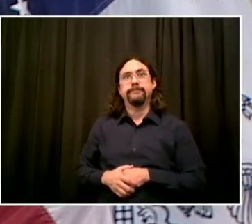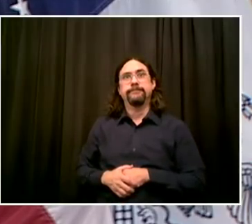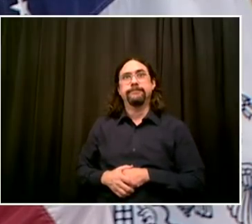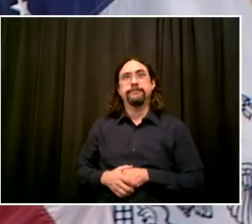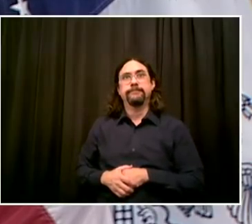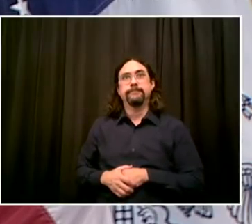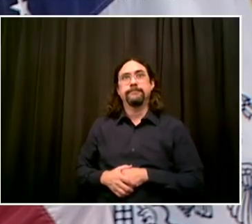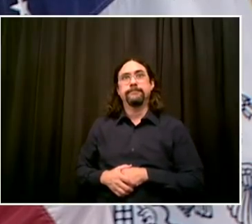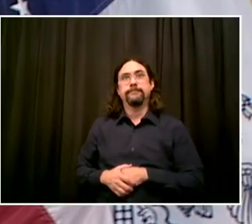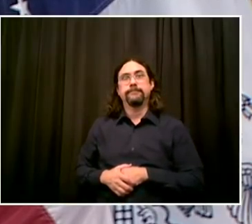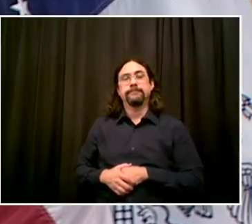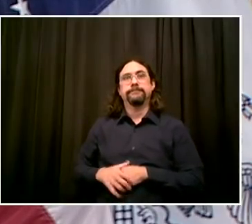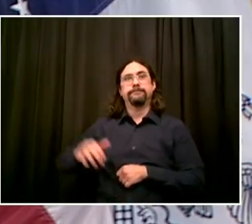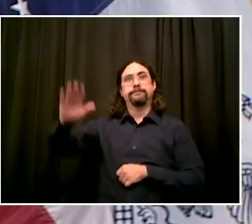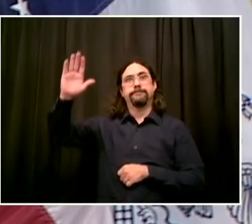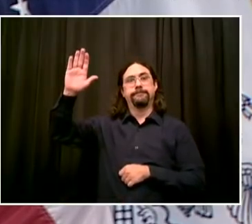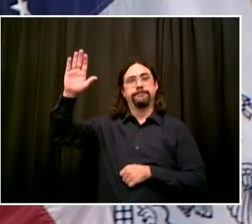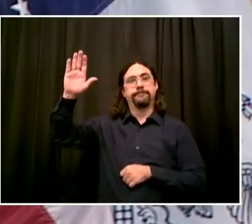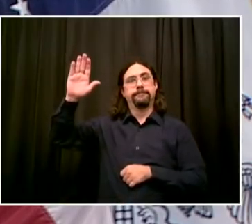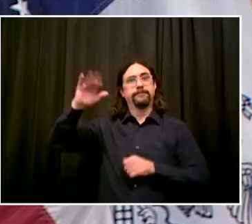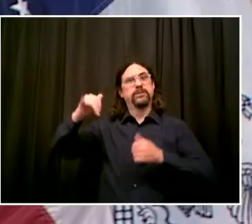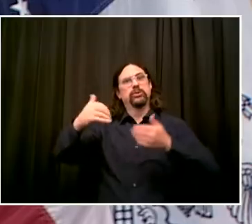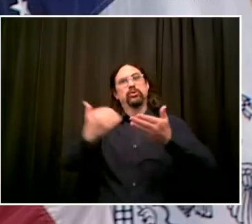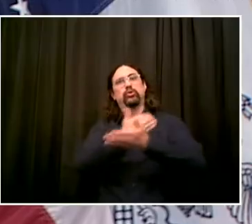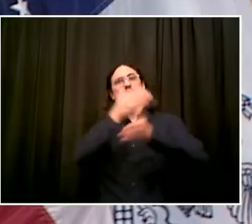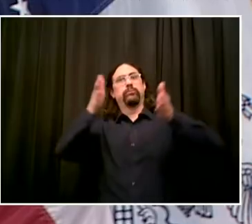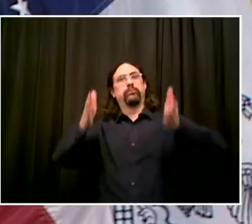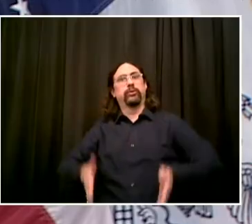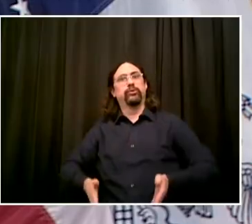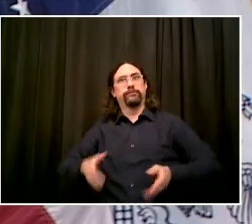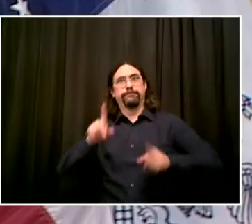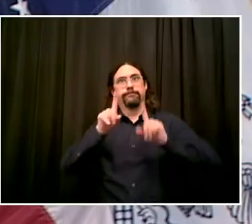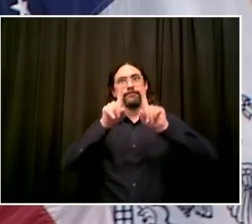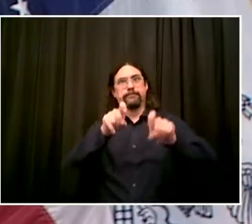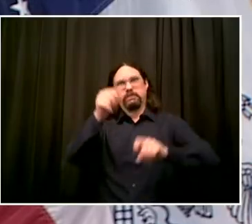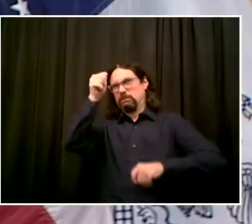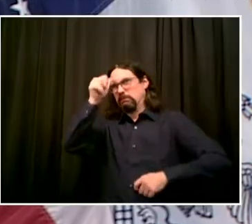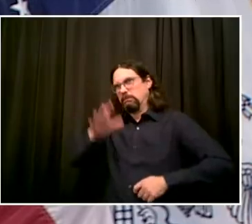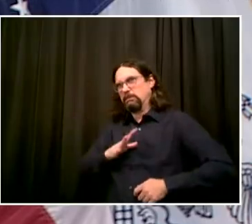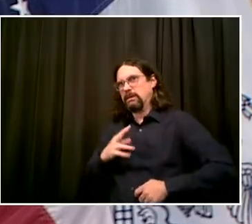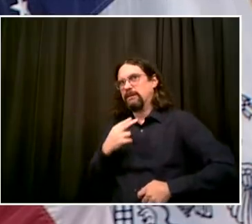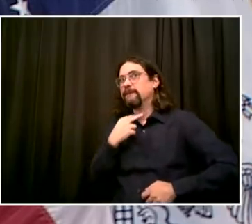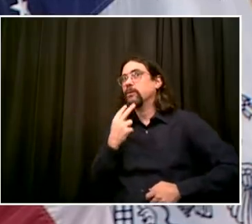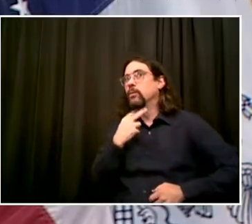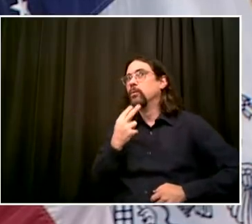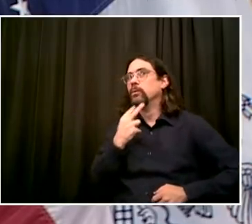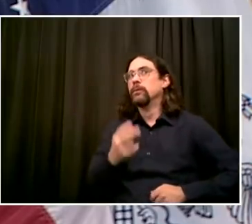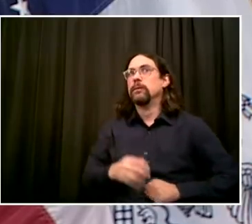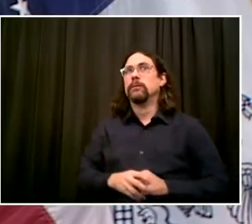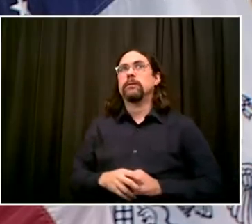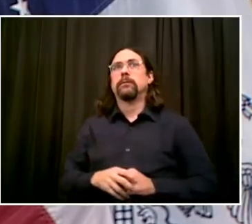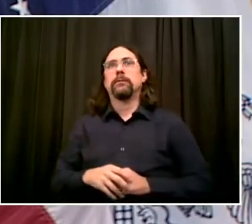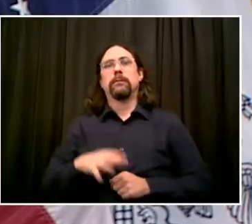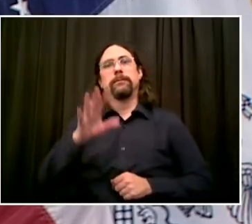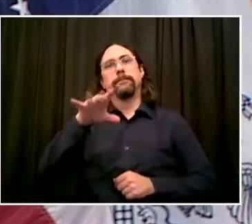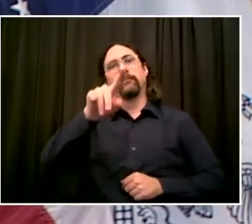WANTED TO ASK YOU ABOUT A VIDEO THAT MY COEALLGUE SENT OUT. IT SHOWS A POLI OCEFFERIC